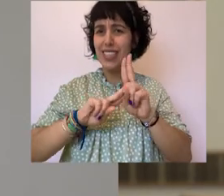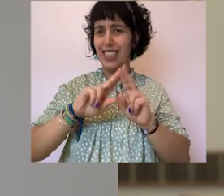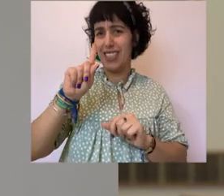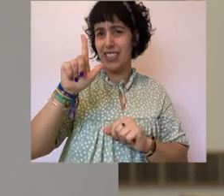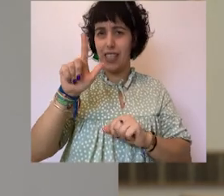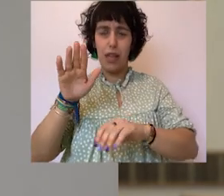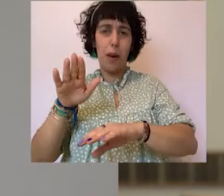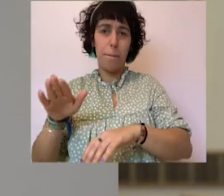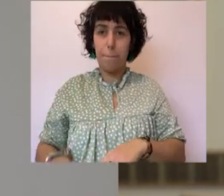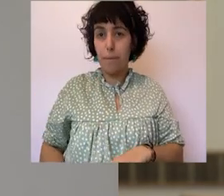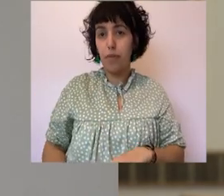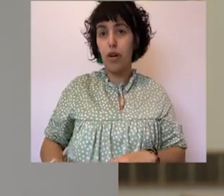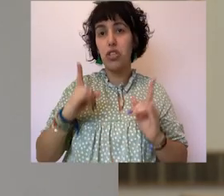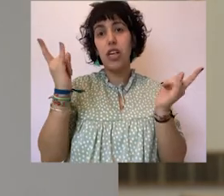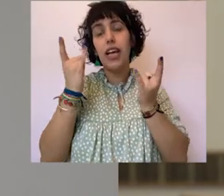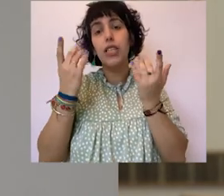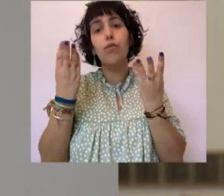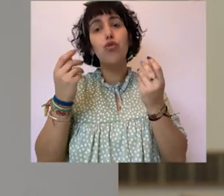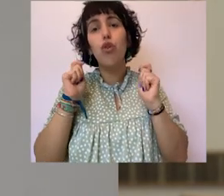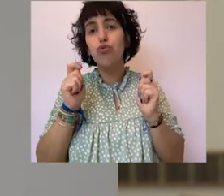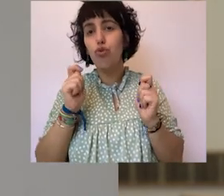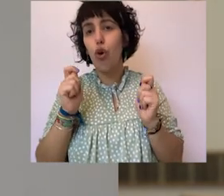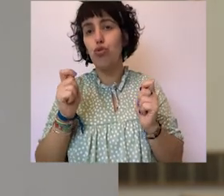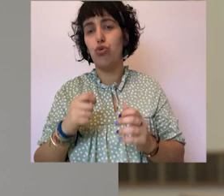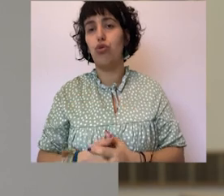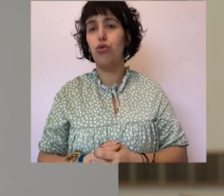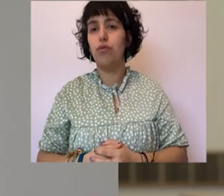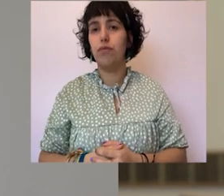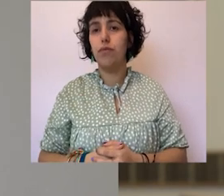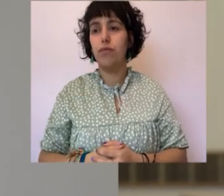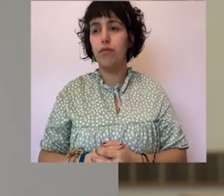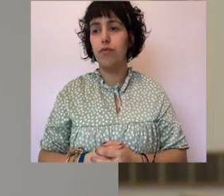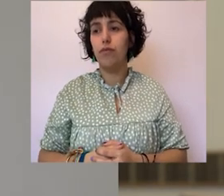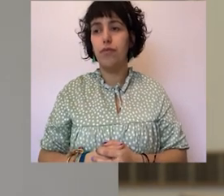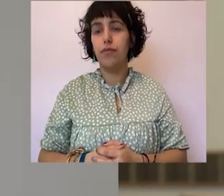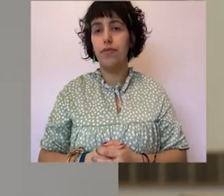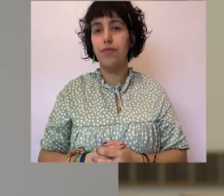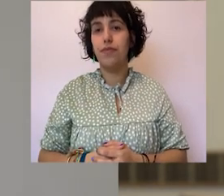while looking at work, sometimes lower my hand on my leg and give the finger "If you look at my leg, you will see that finger"